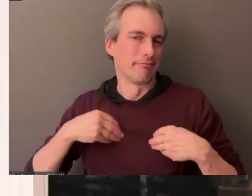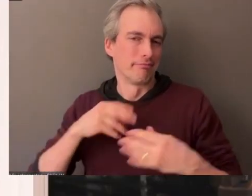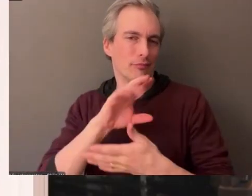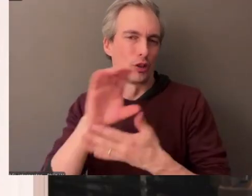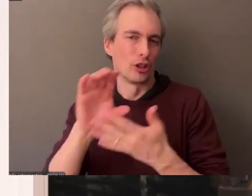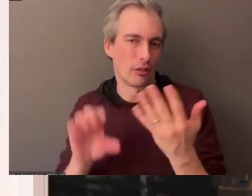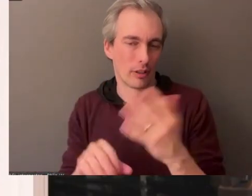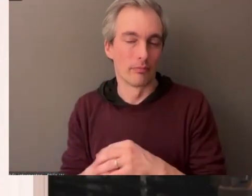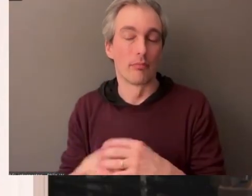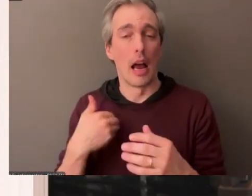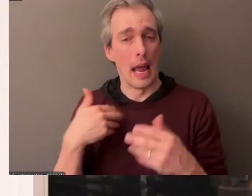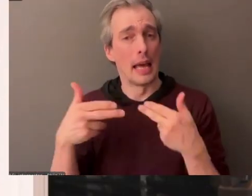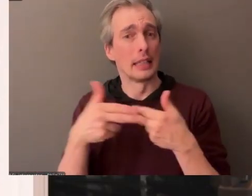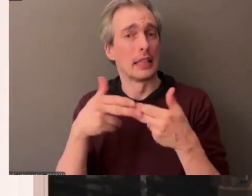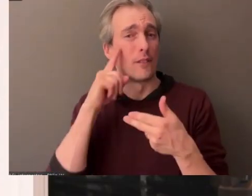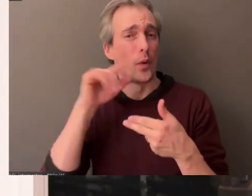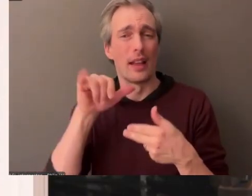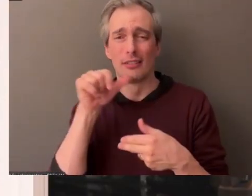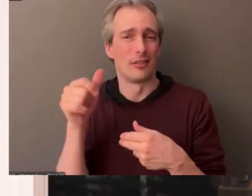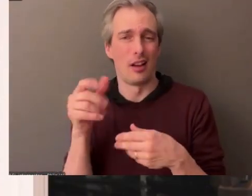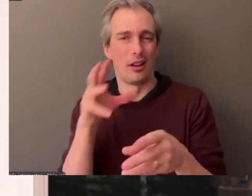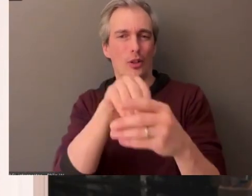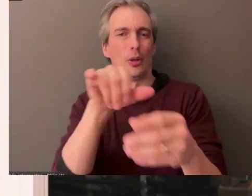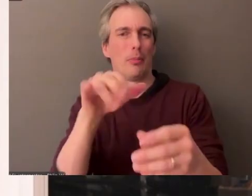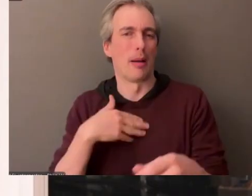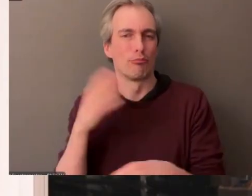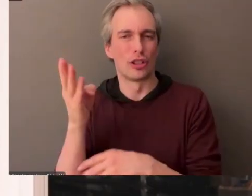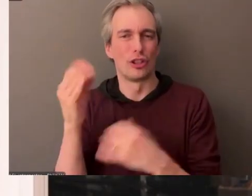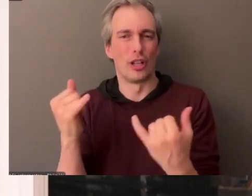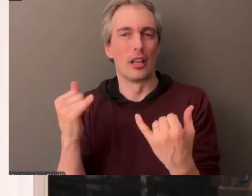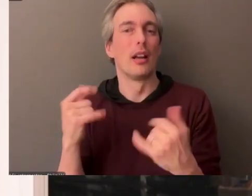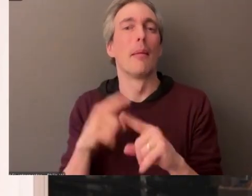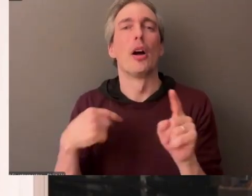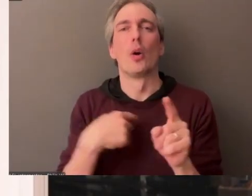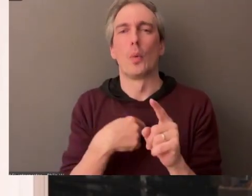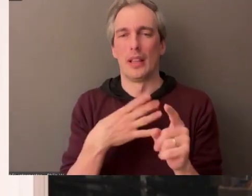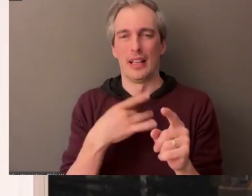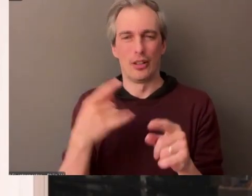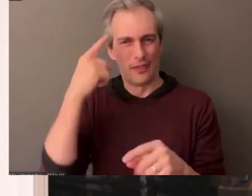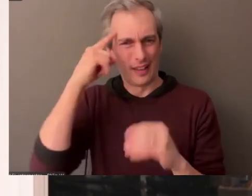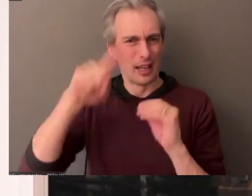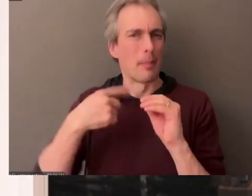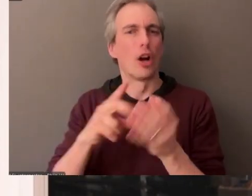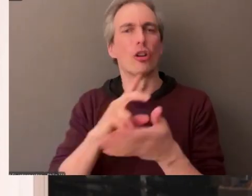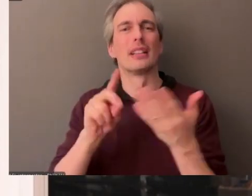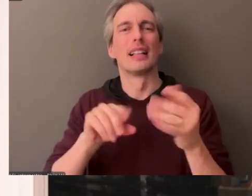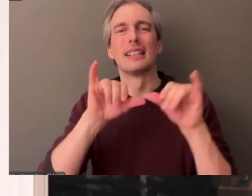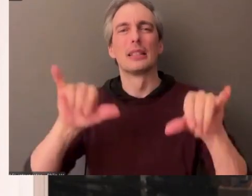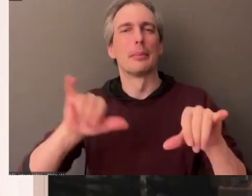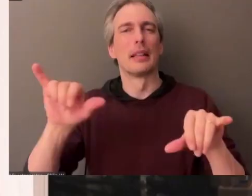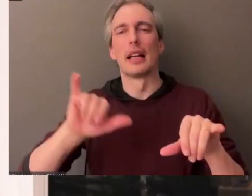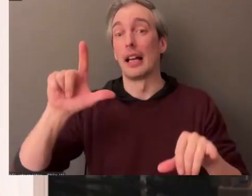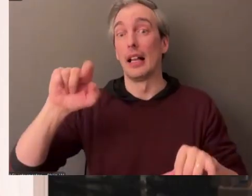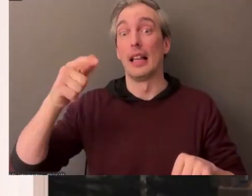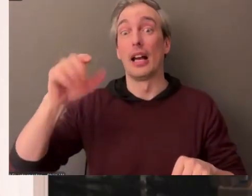think of design systems as Legos. And we have this beautiful vision, where like... We have this beautiful set of Lego blocks.